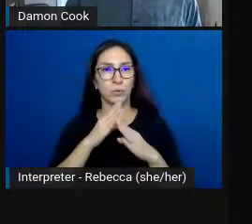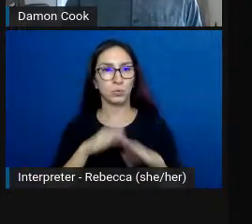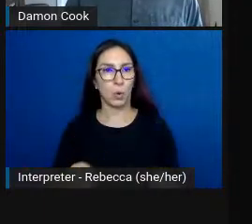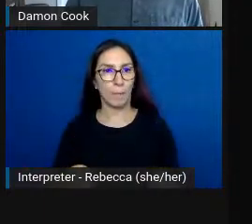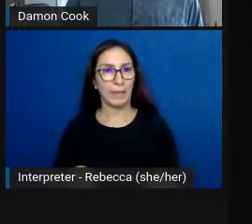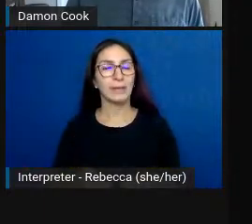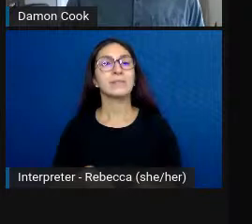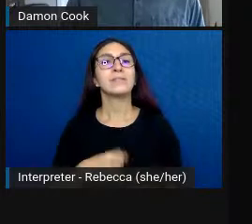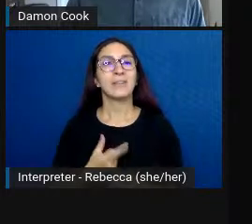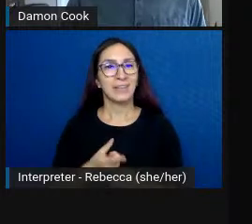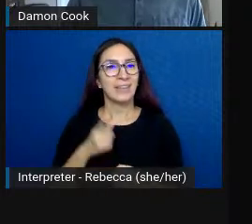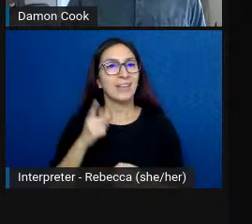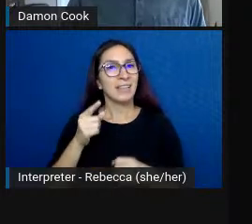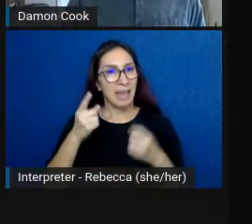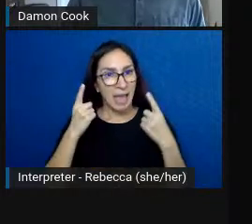be sure to make the rest of the document find it dormant .